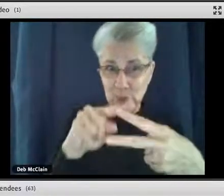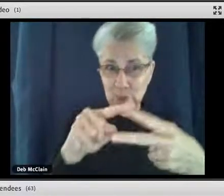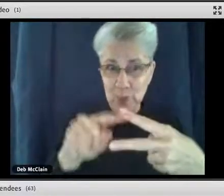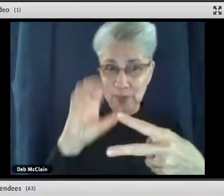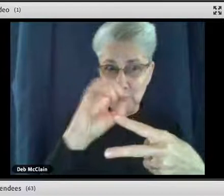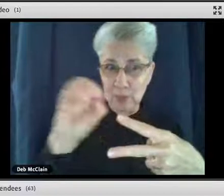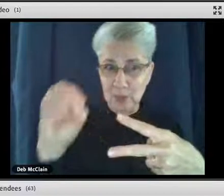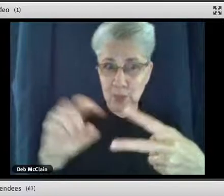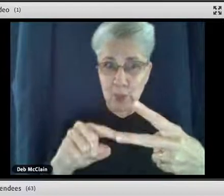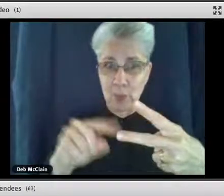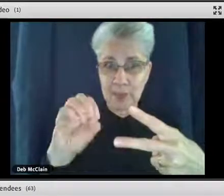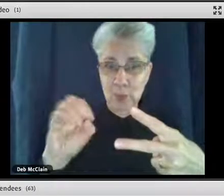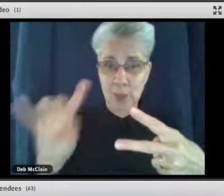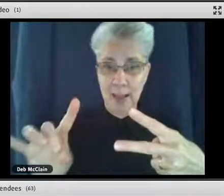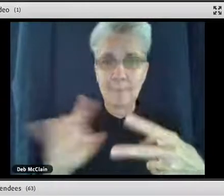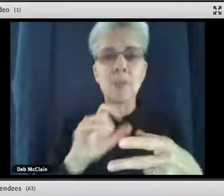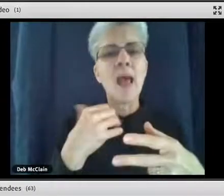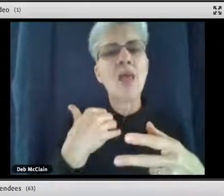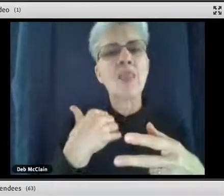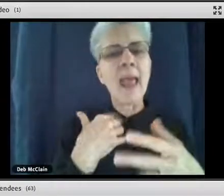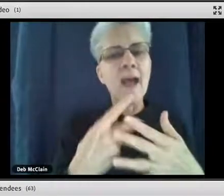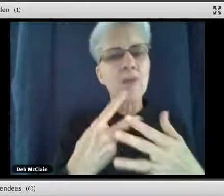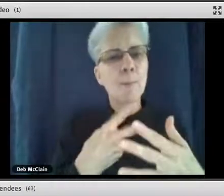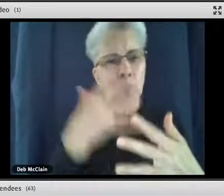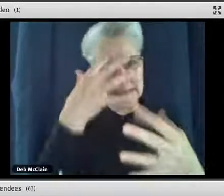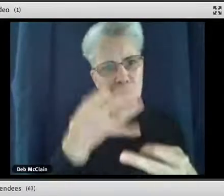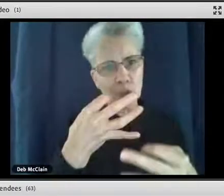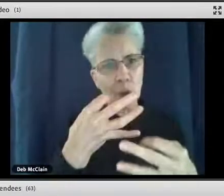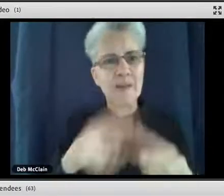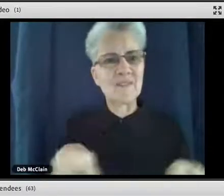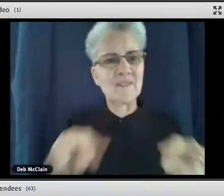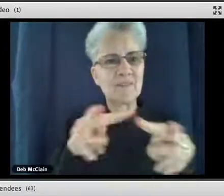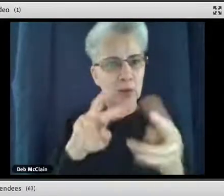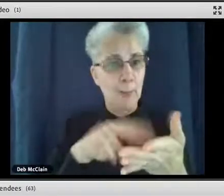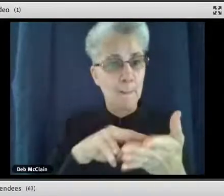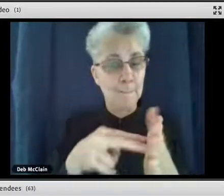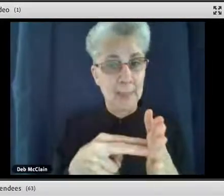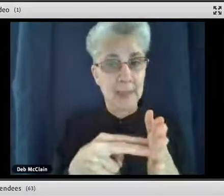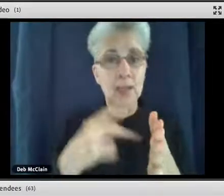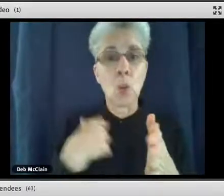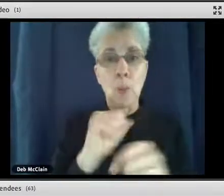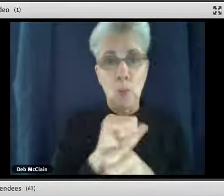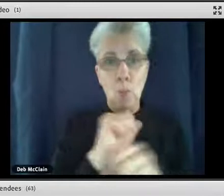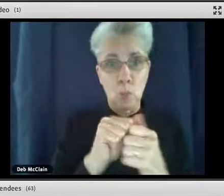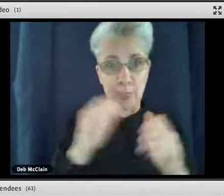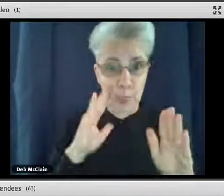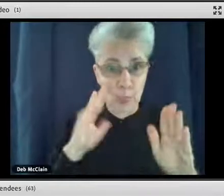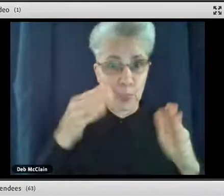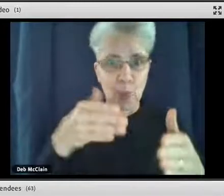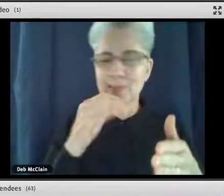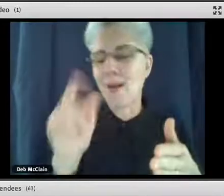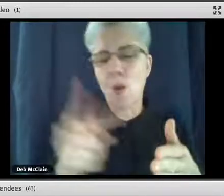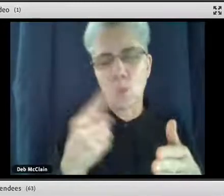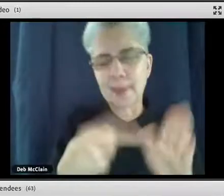And for the most part, they contain predetermined values that we're going to be working with, though not always.